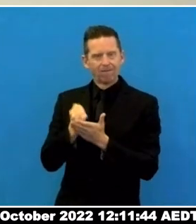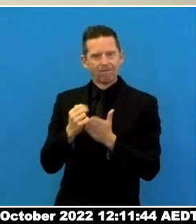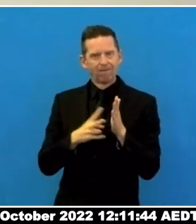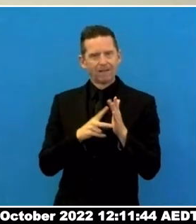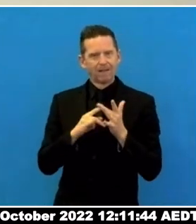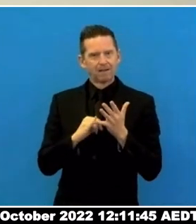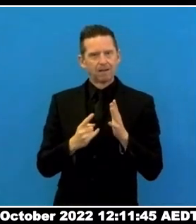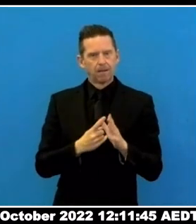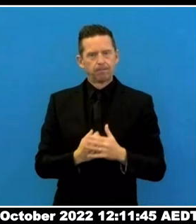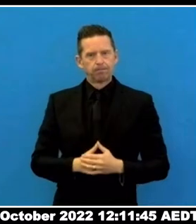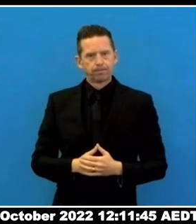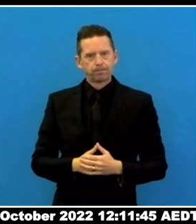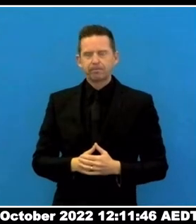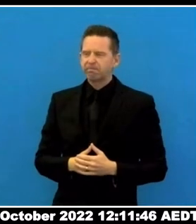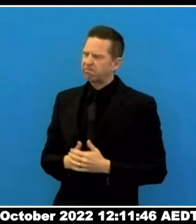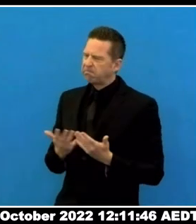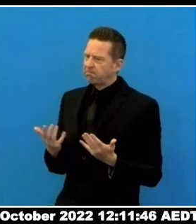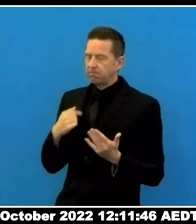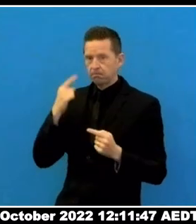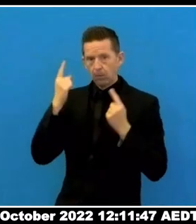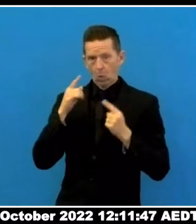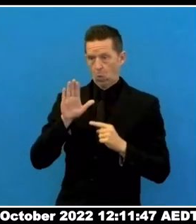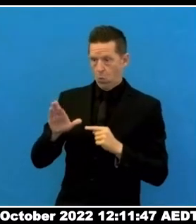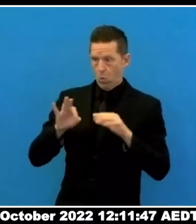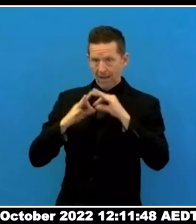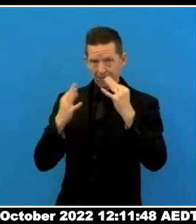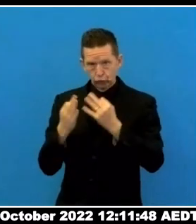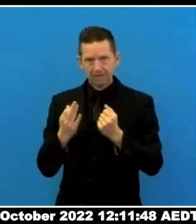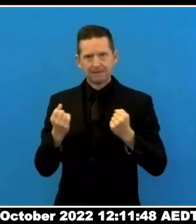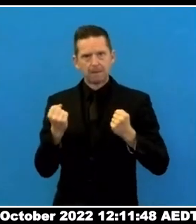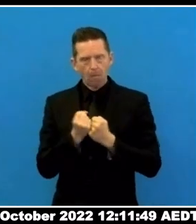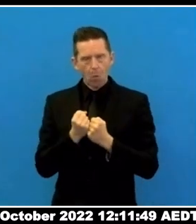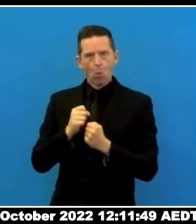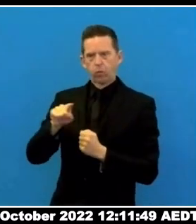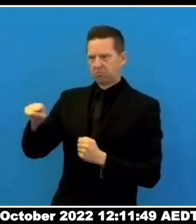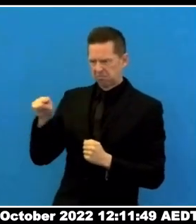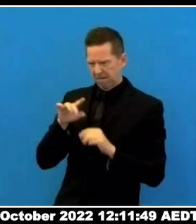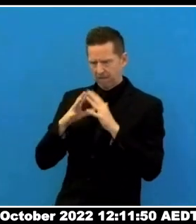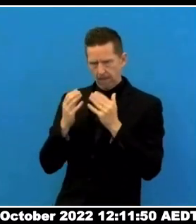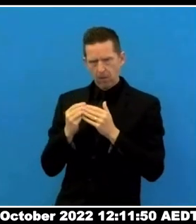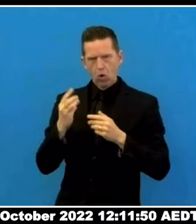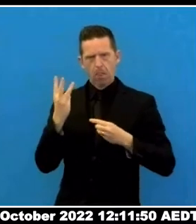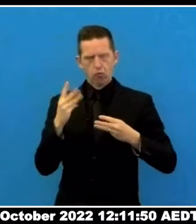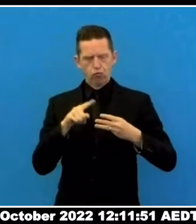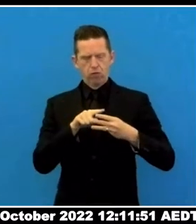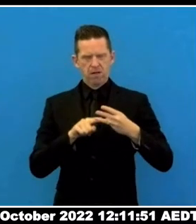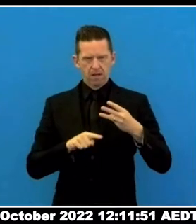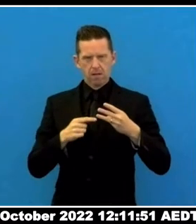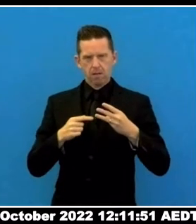who Foundation House works with and supports, there are sort of three areas in terms of Foundation House's work.